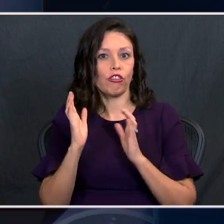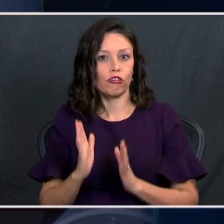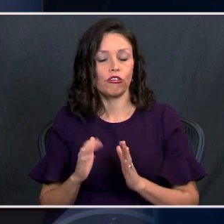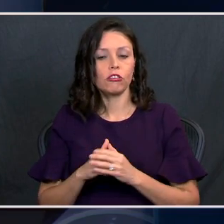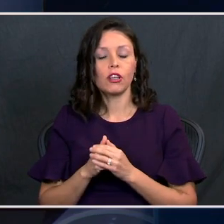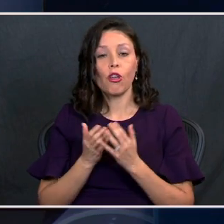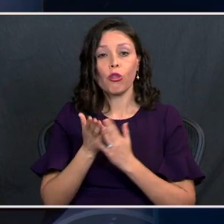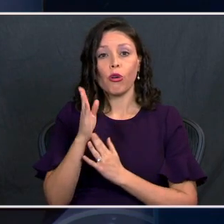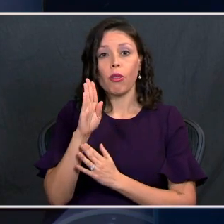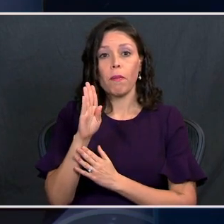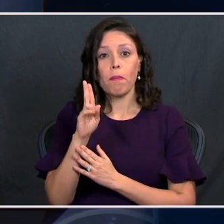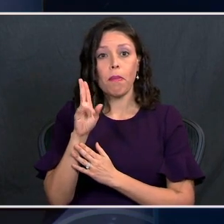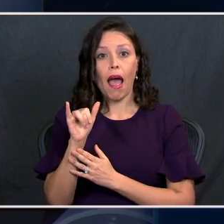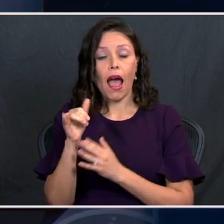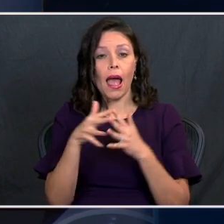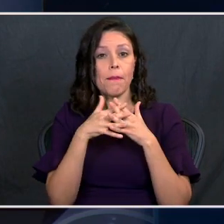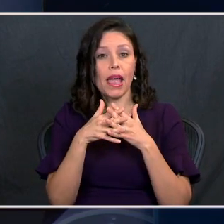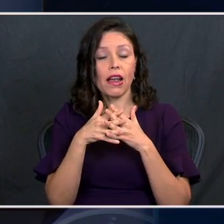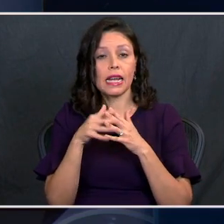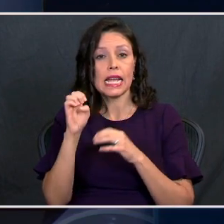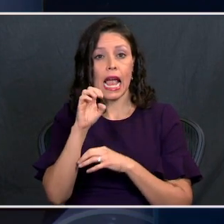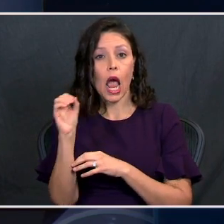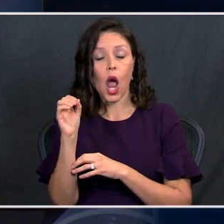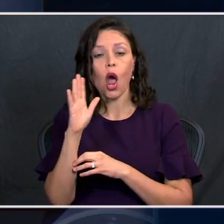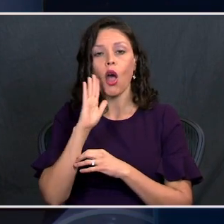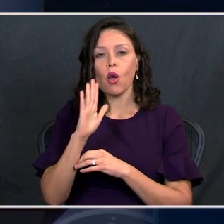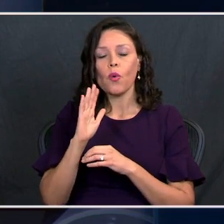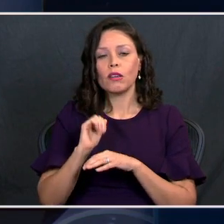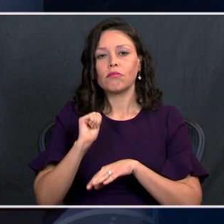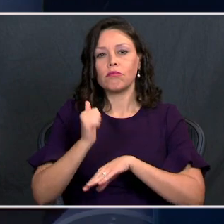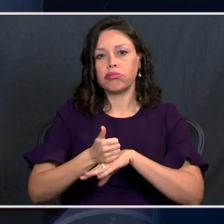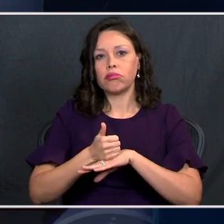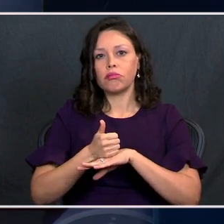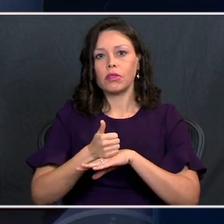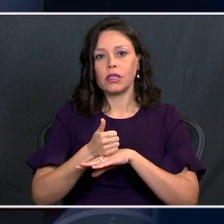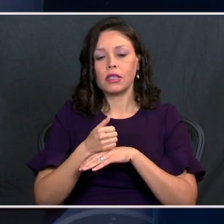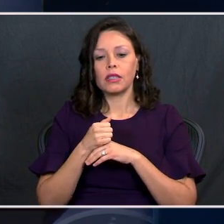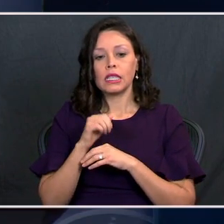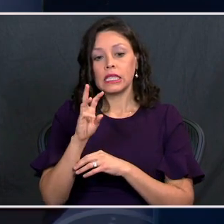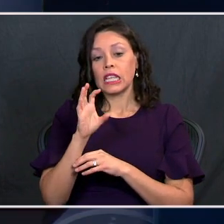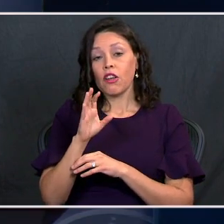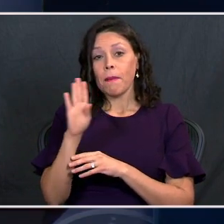Through the Buy American executive order, the President will put to work the early $600 billion